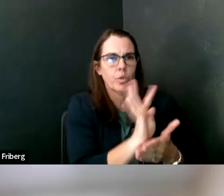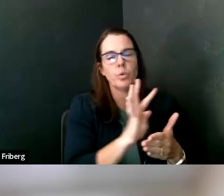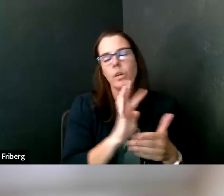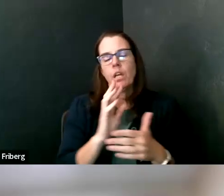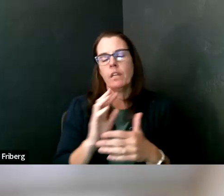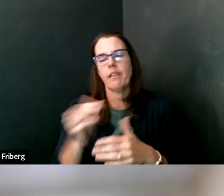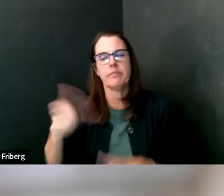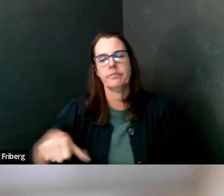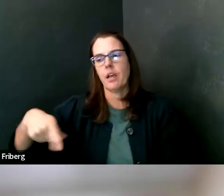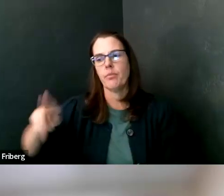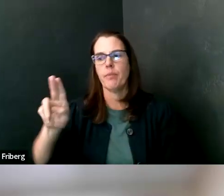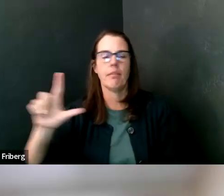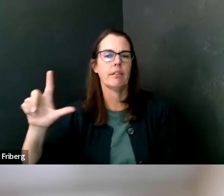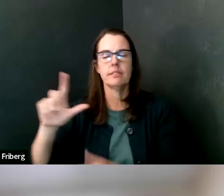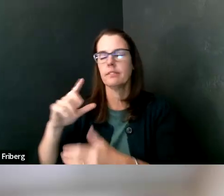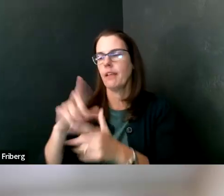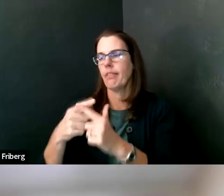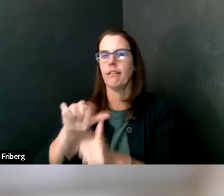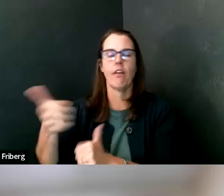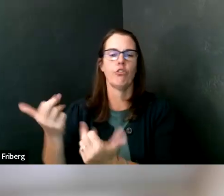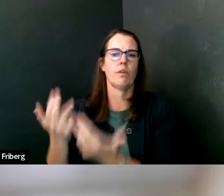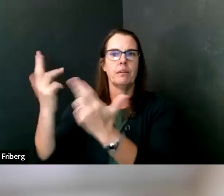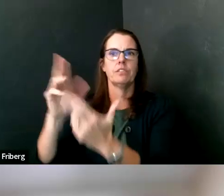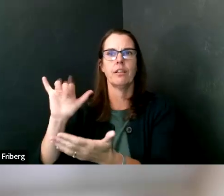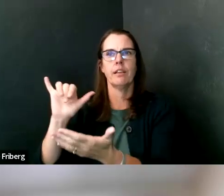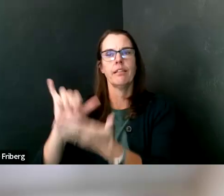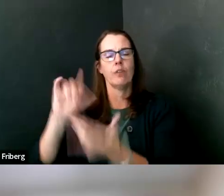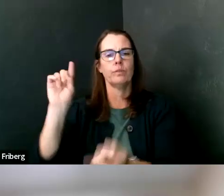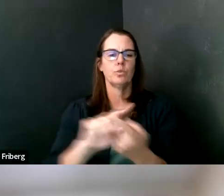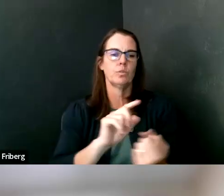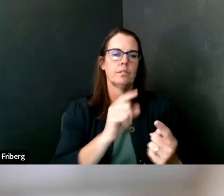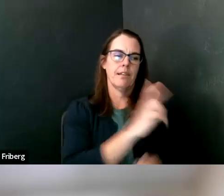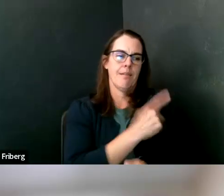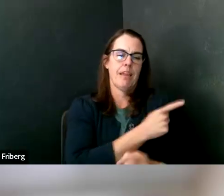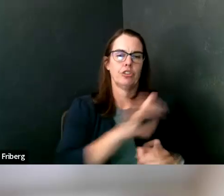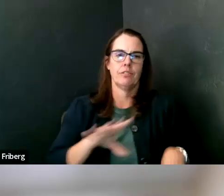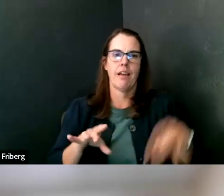report centered on recommendations that reduce patient out-ofpocket costs, a goal we share. So,